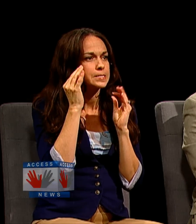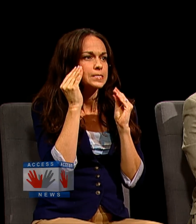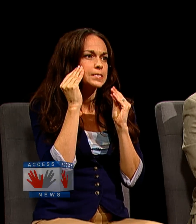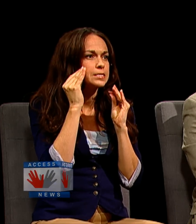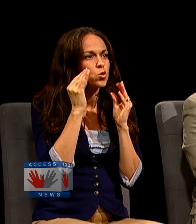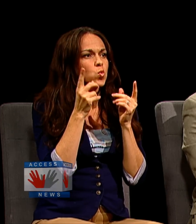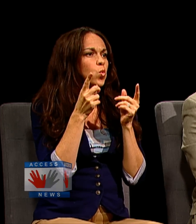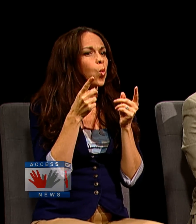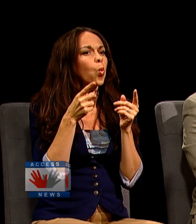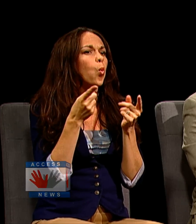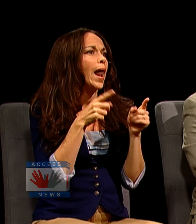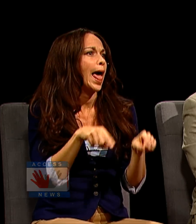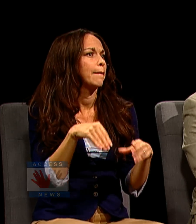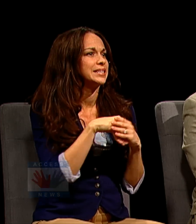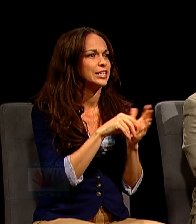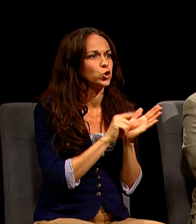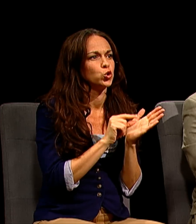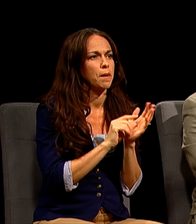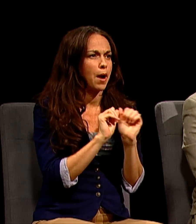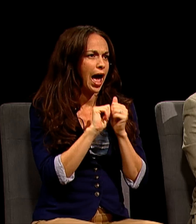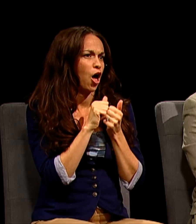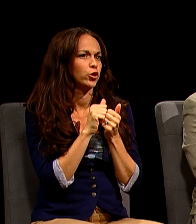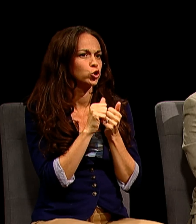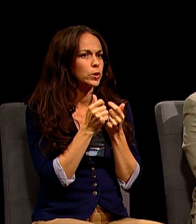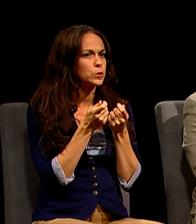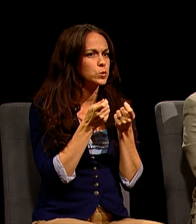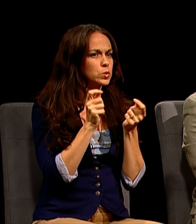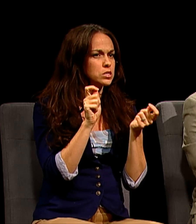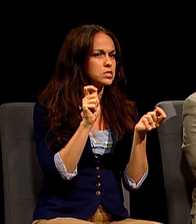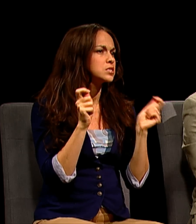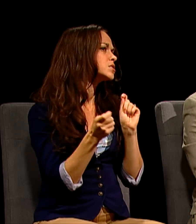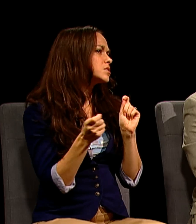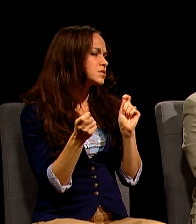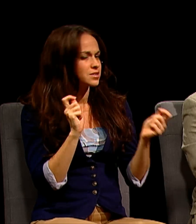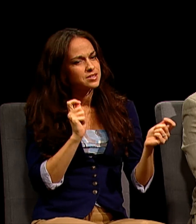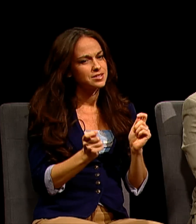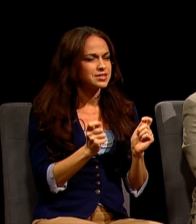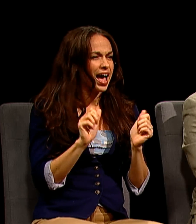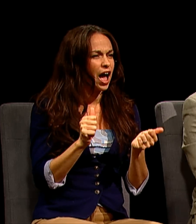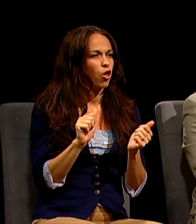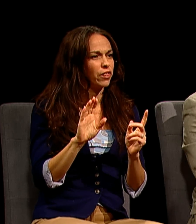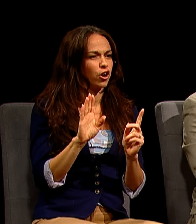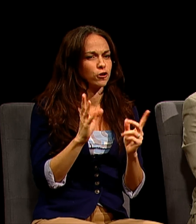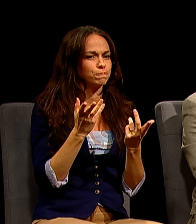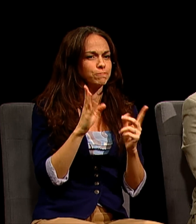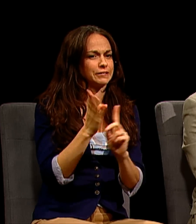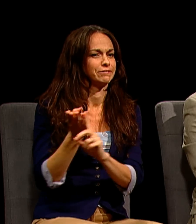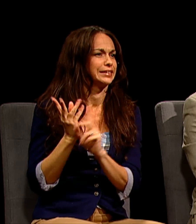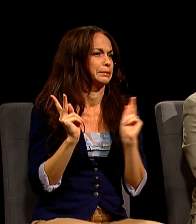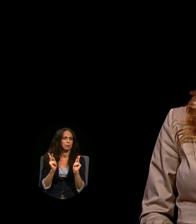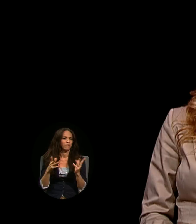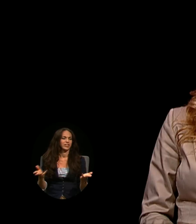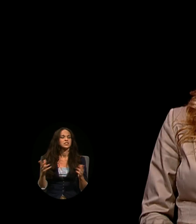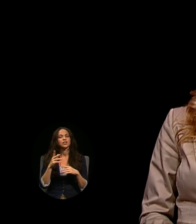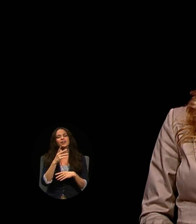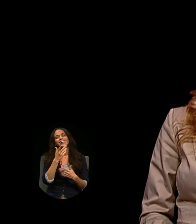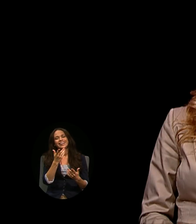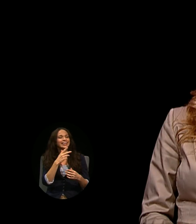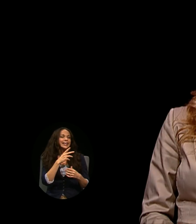they're trying to slant things and how they are spyfulling people. The truth is, if people saw even if we want to carry out on conspiracy.